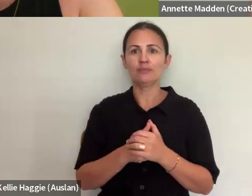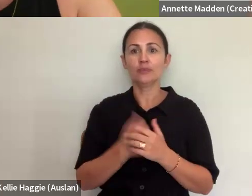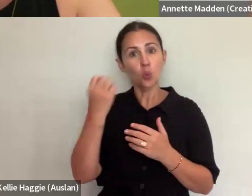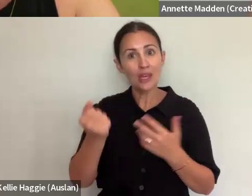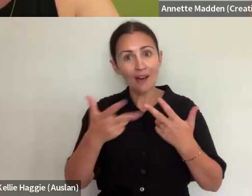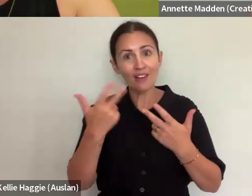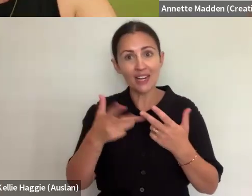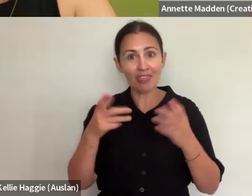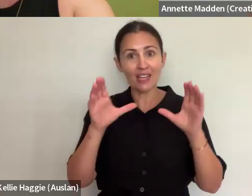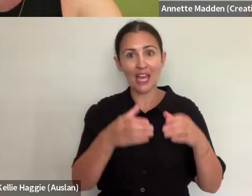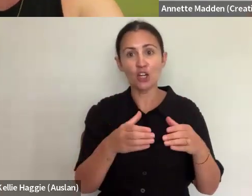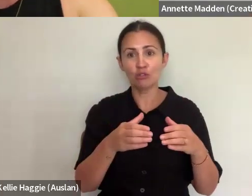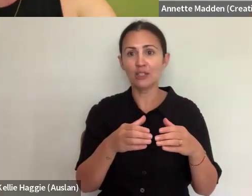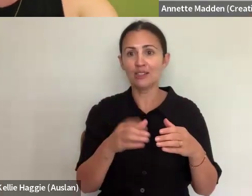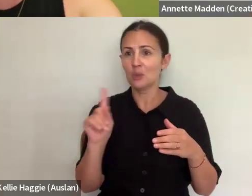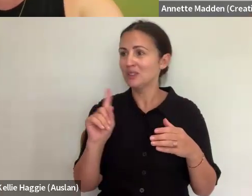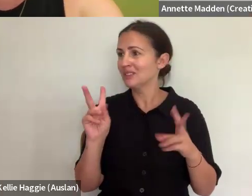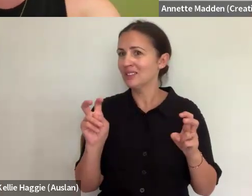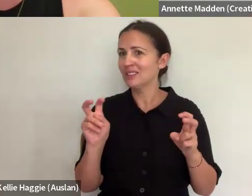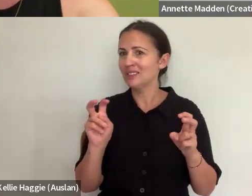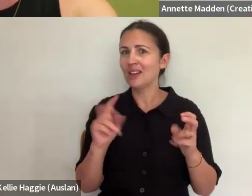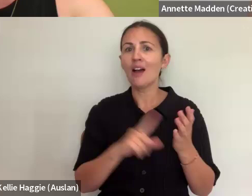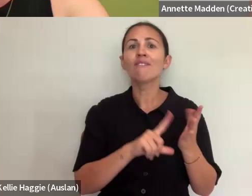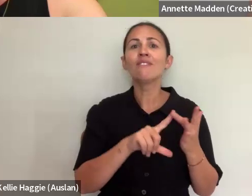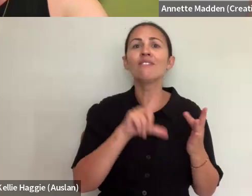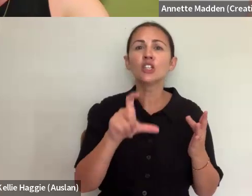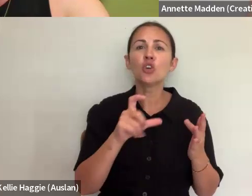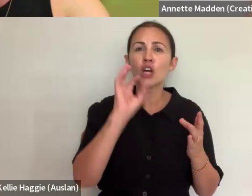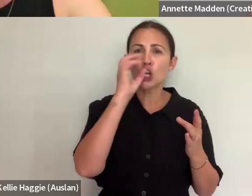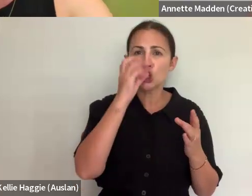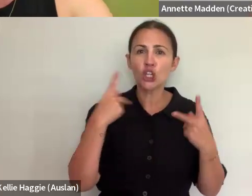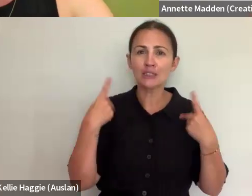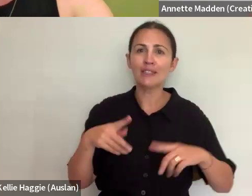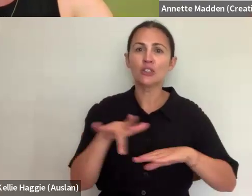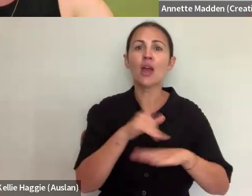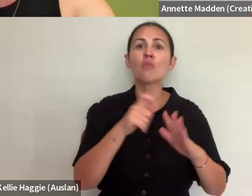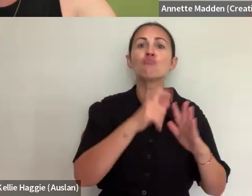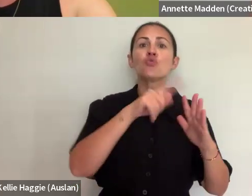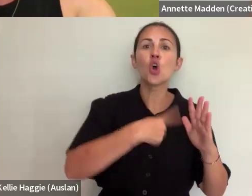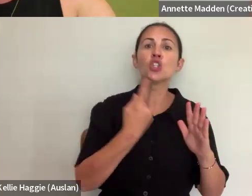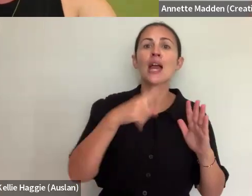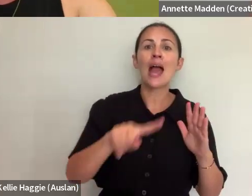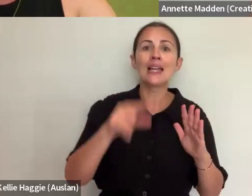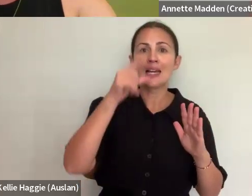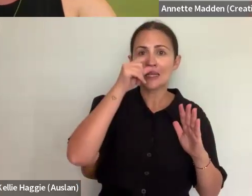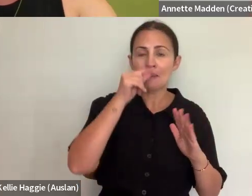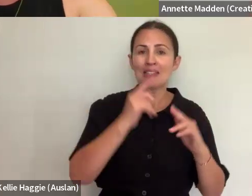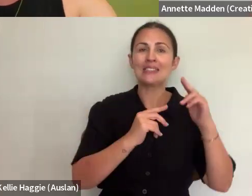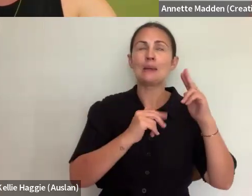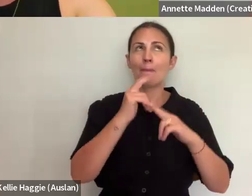you would be looking at the Victorian the other category we are running the lame -- name